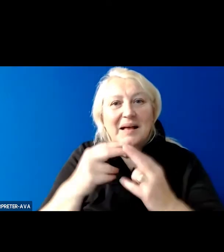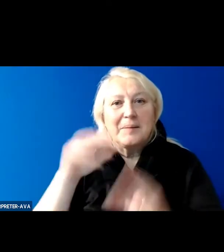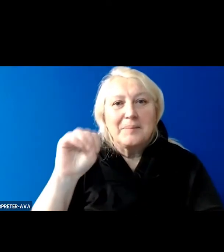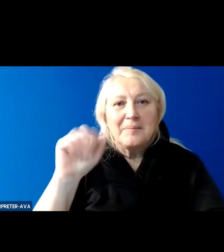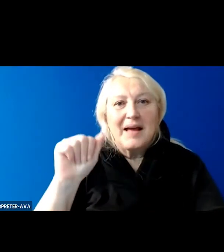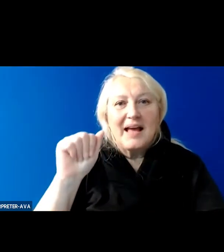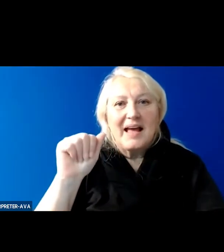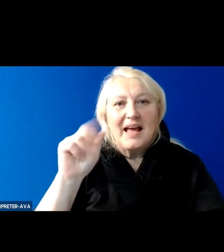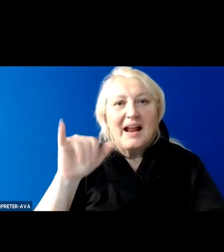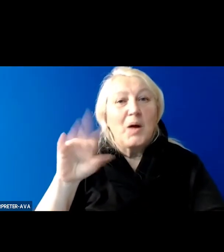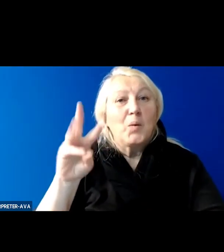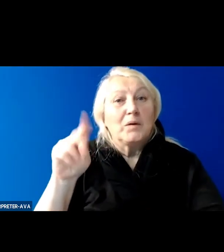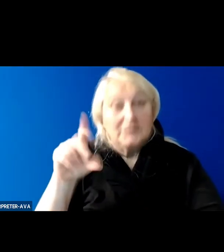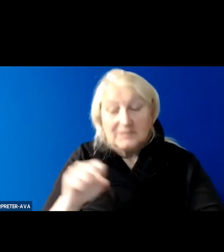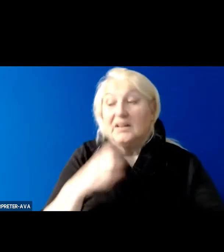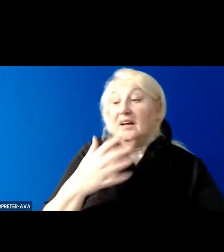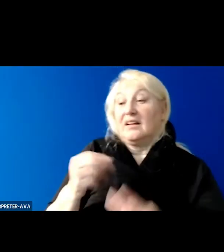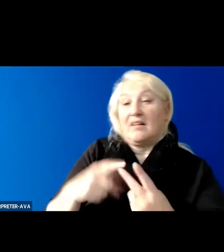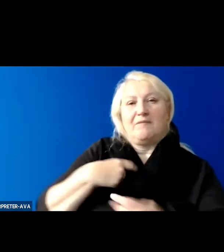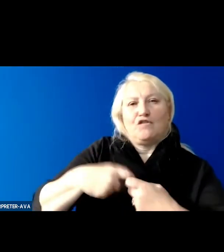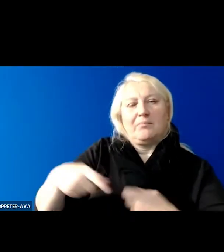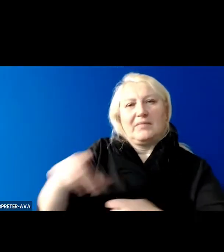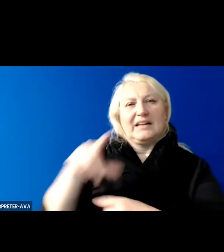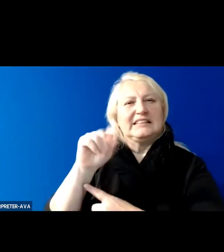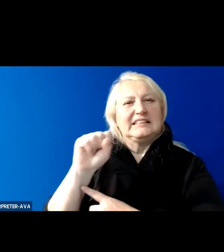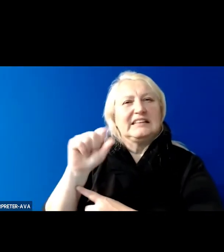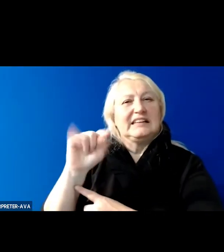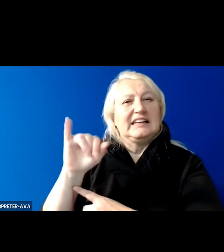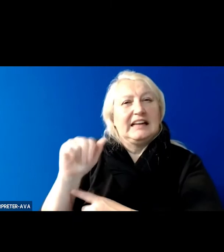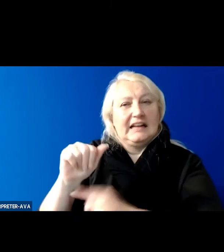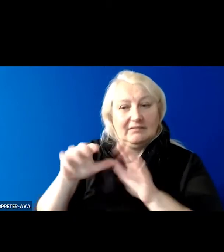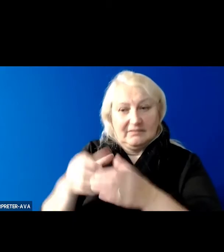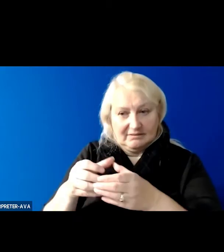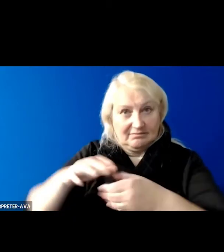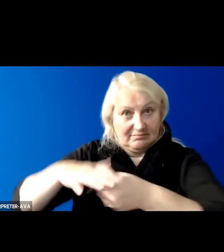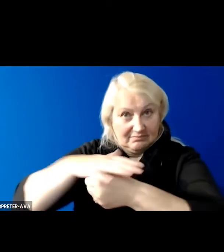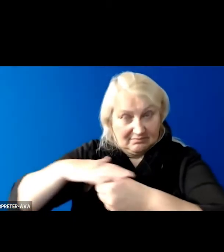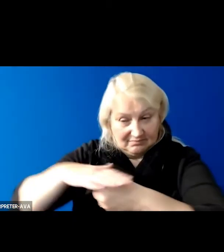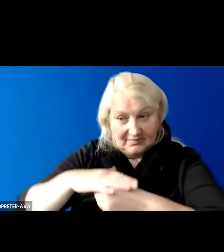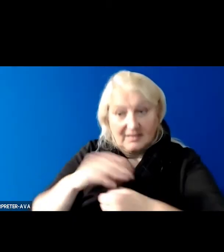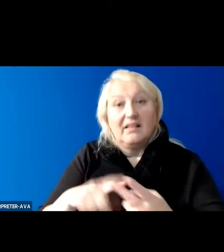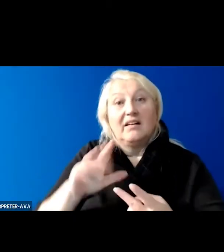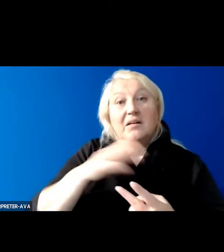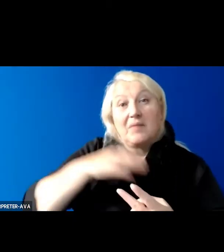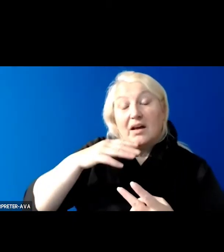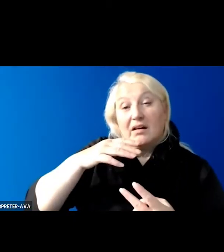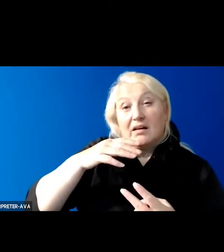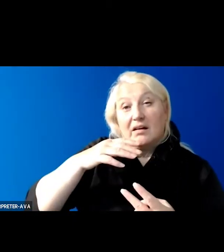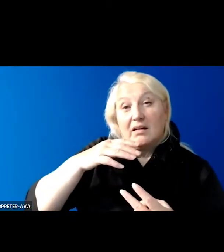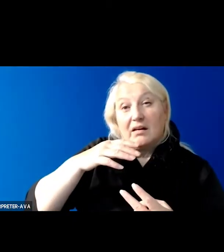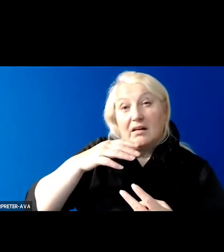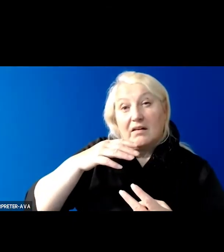on my mother's side. On my dad's side, he is from Nak’azdli territory, which is in central interior,